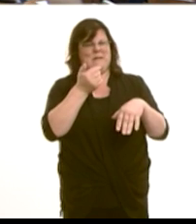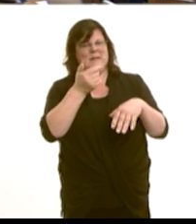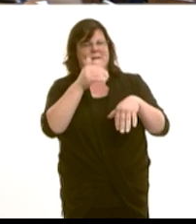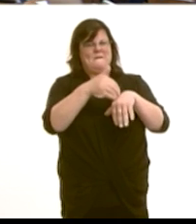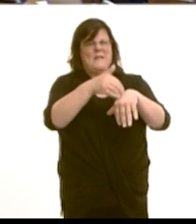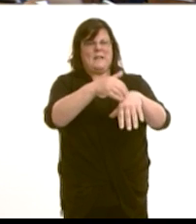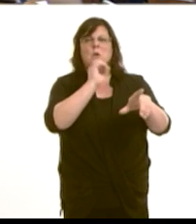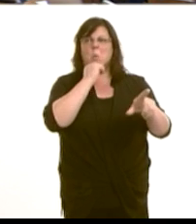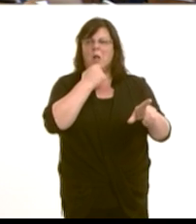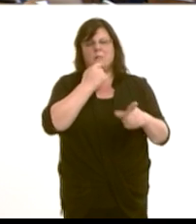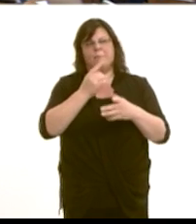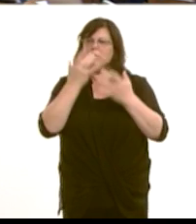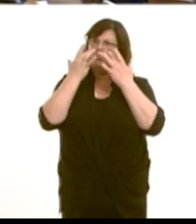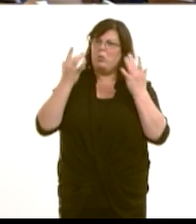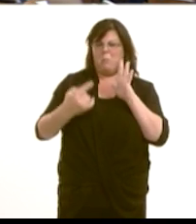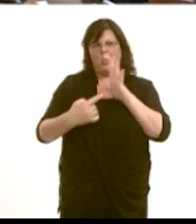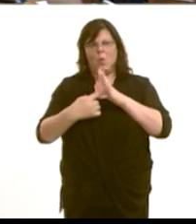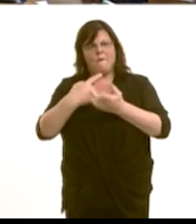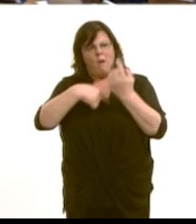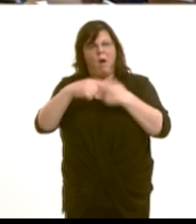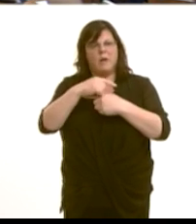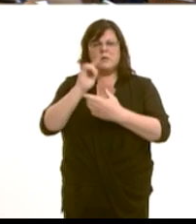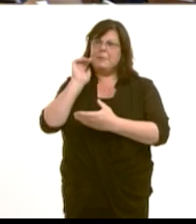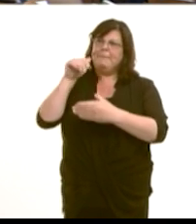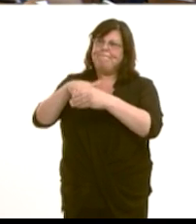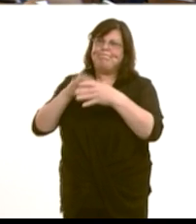is and the benefits that are there and that they shouldnít just be discarded.